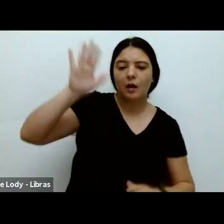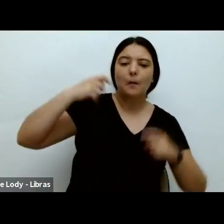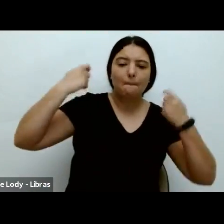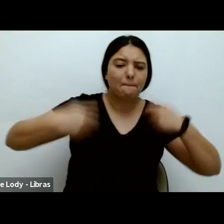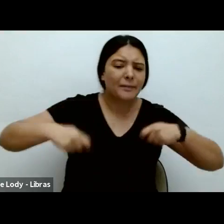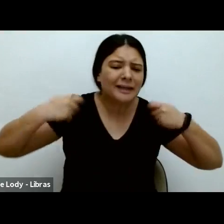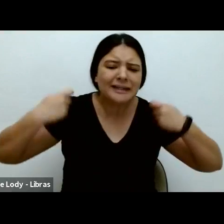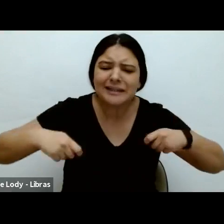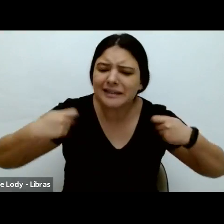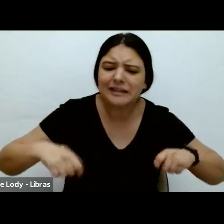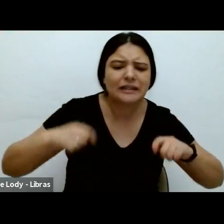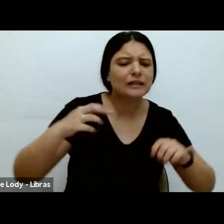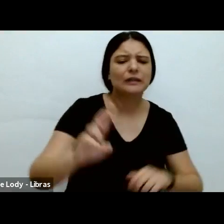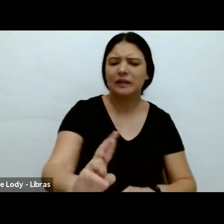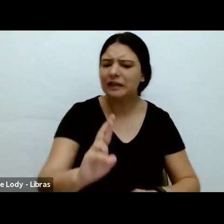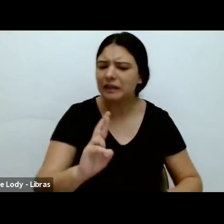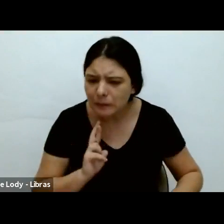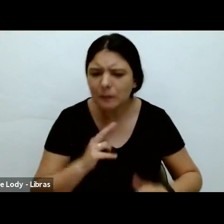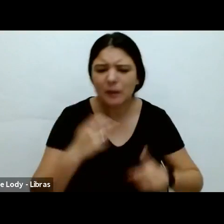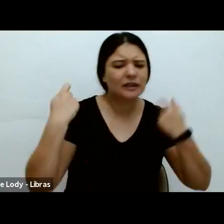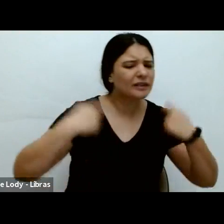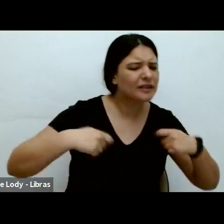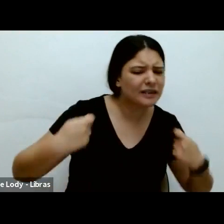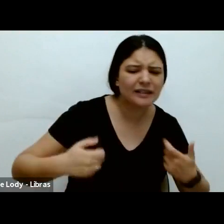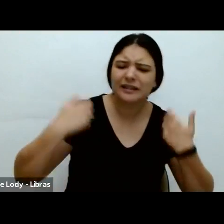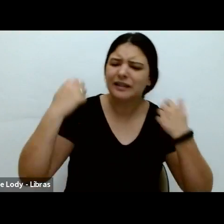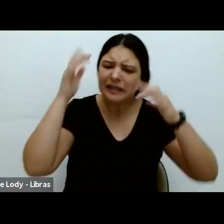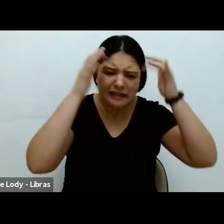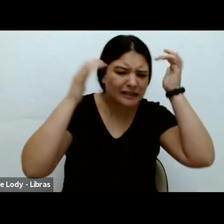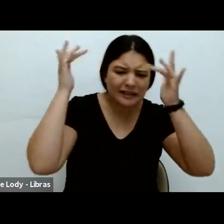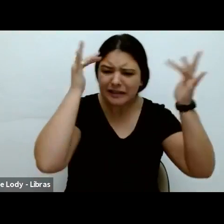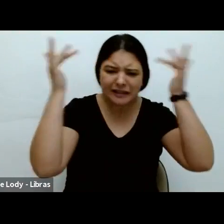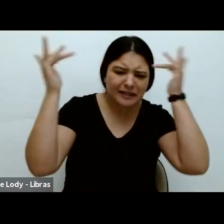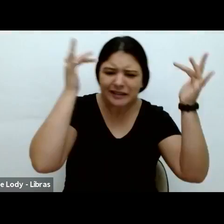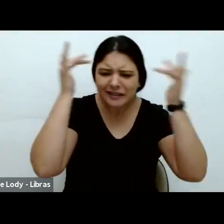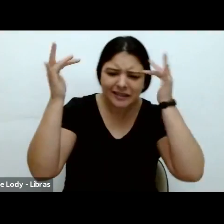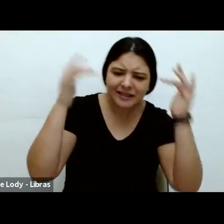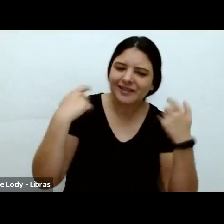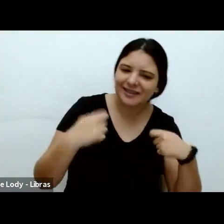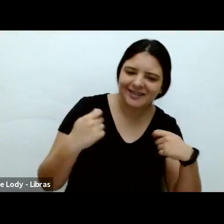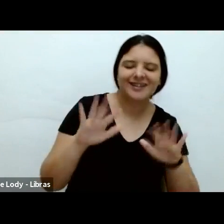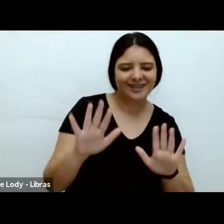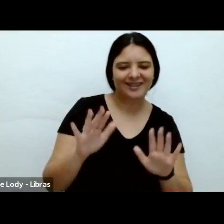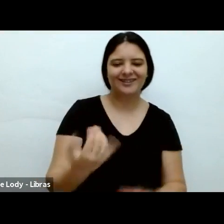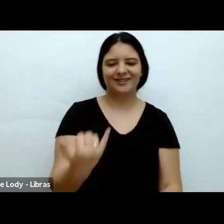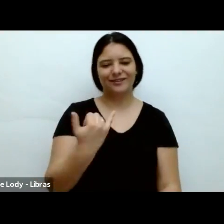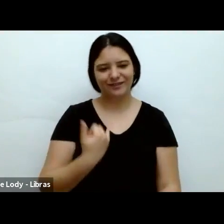There are other questions on Google Docs I can share with you later Yo, yo. Yeah.